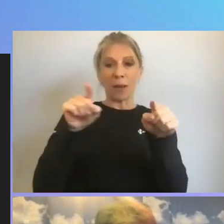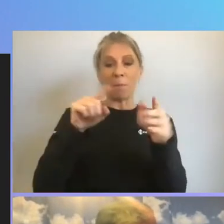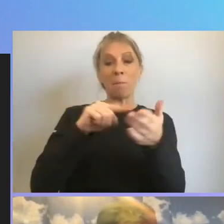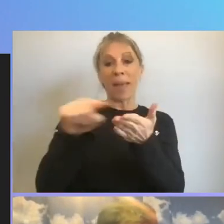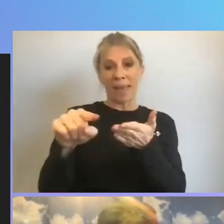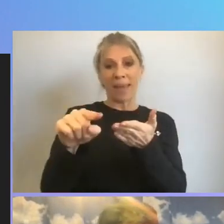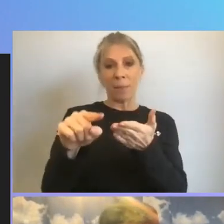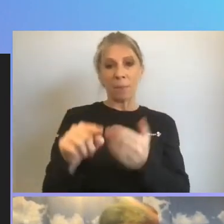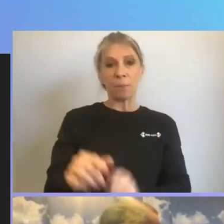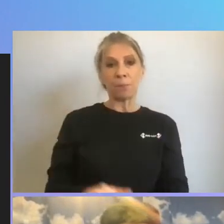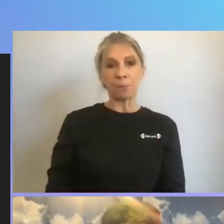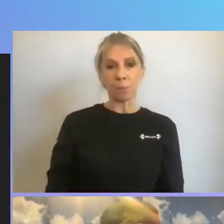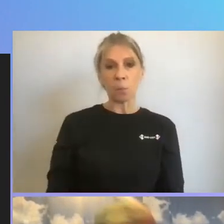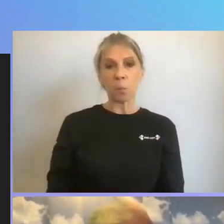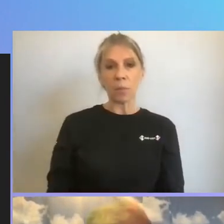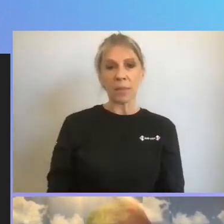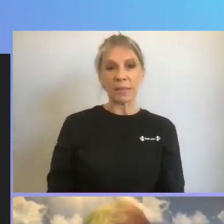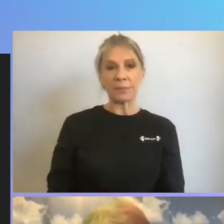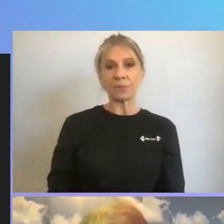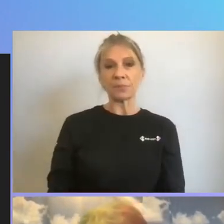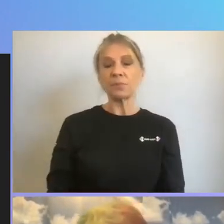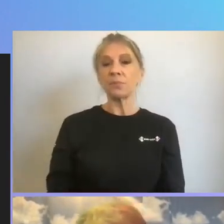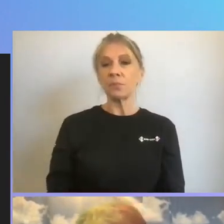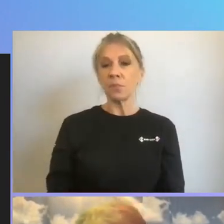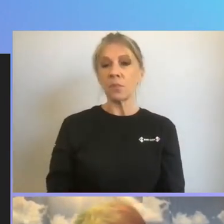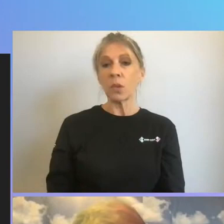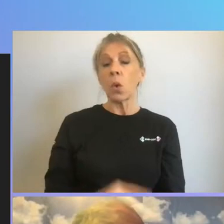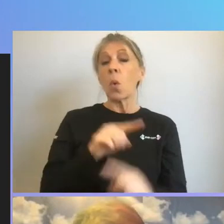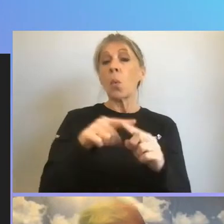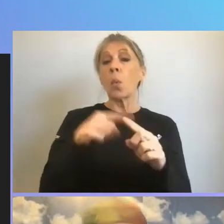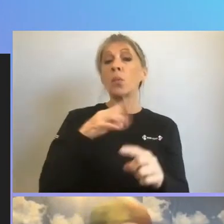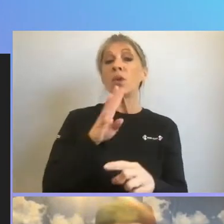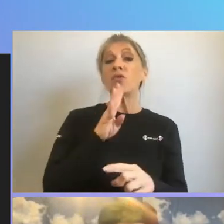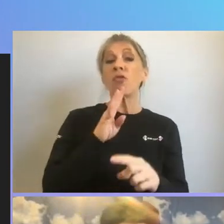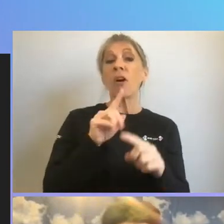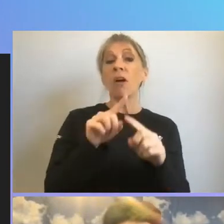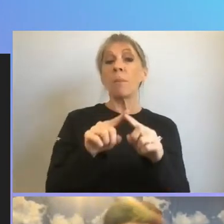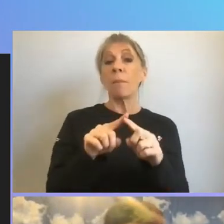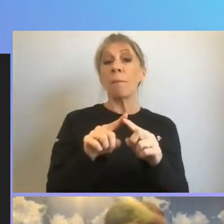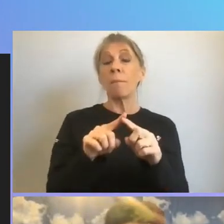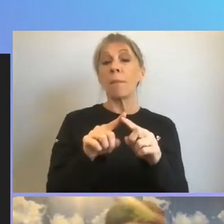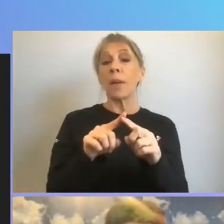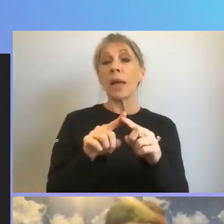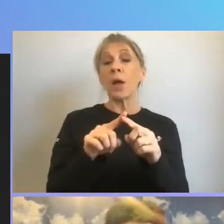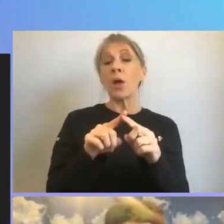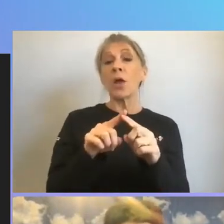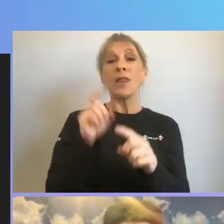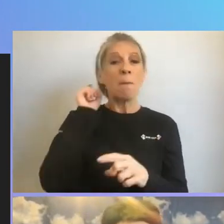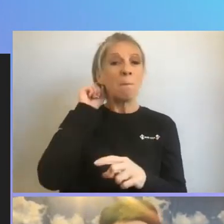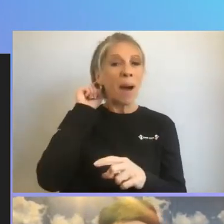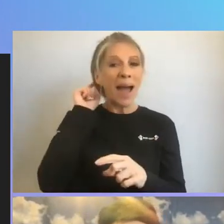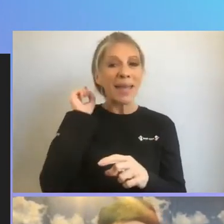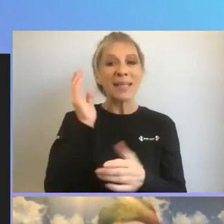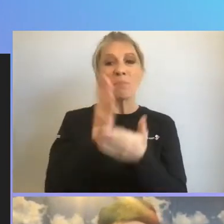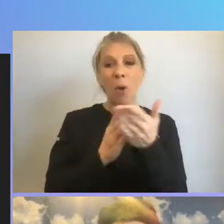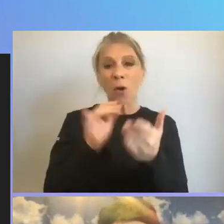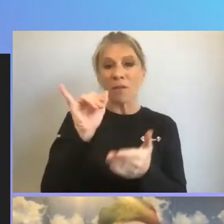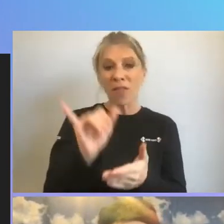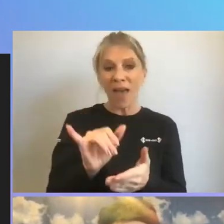And when we talk about the bias